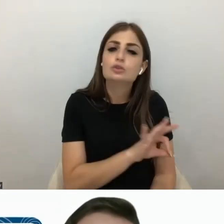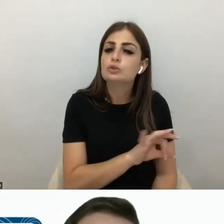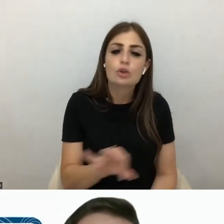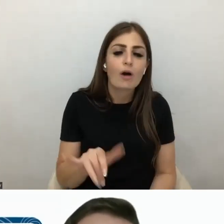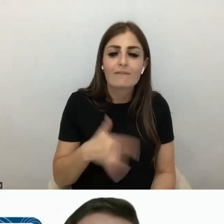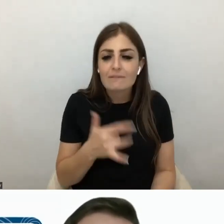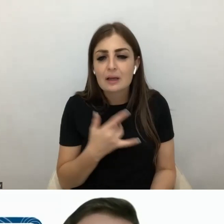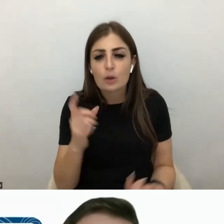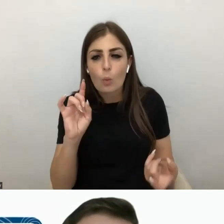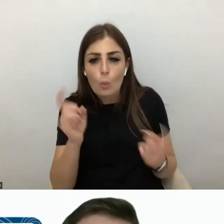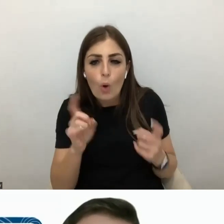or worried about asking questions.